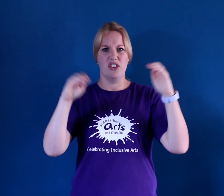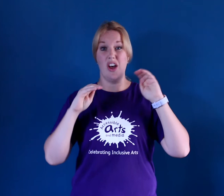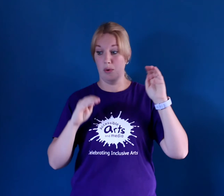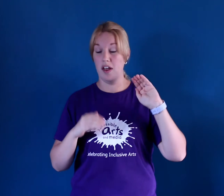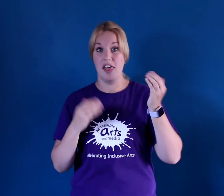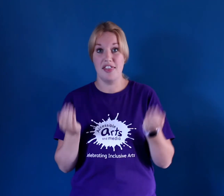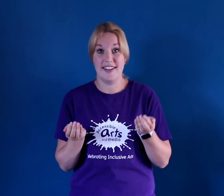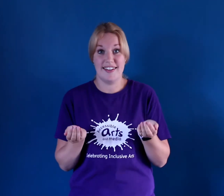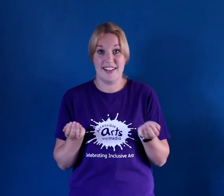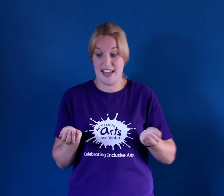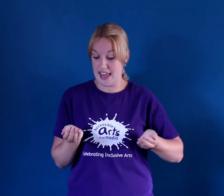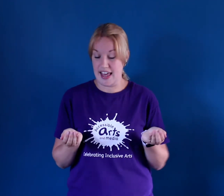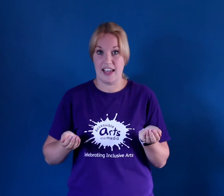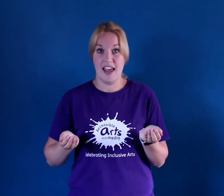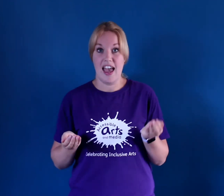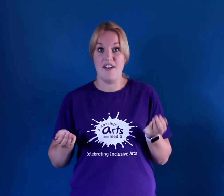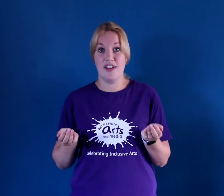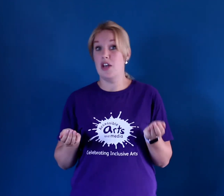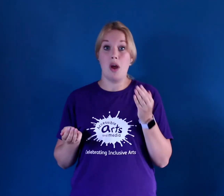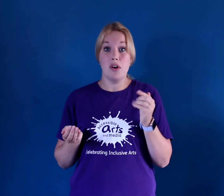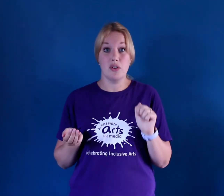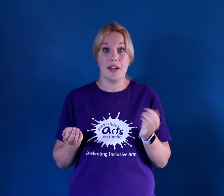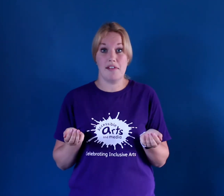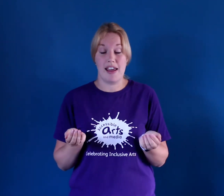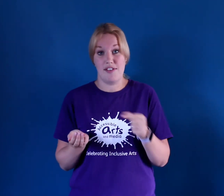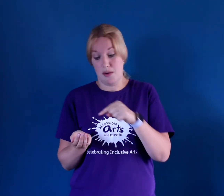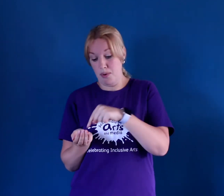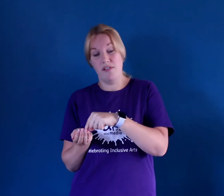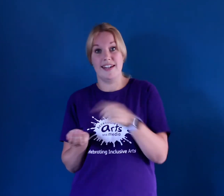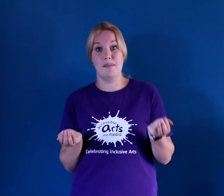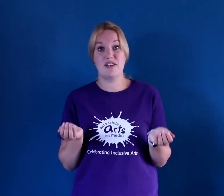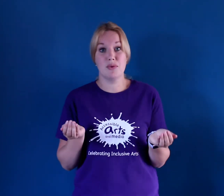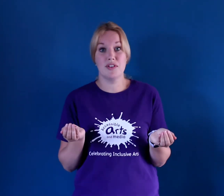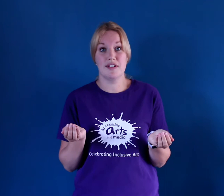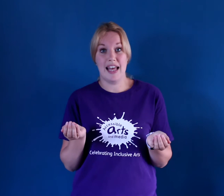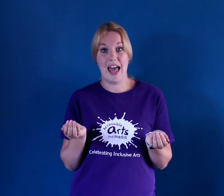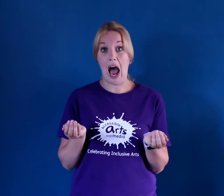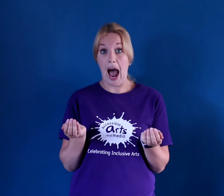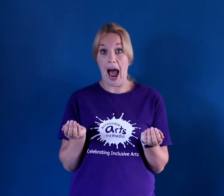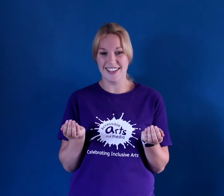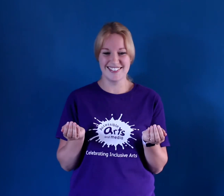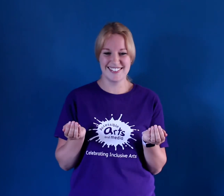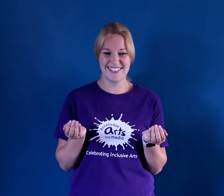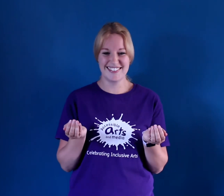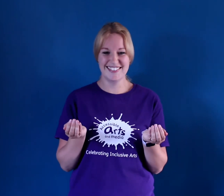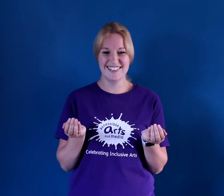So this is a cheeky thing- you know you’re doing it right if you can pour a little bit of water in there.